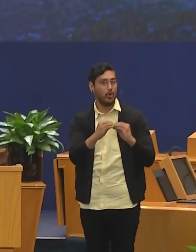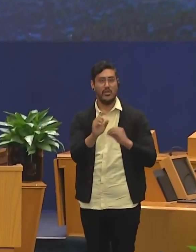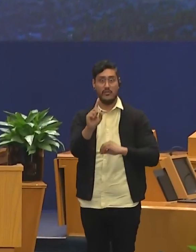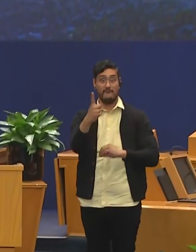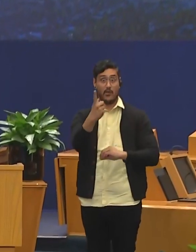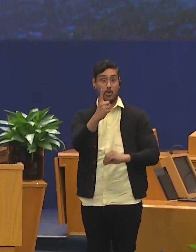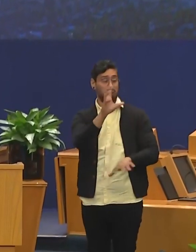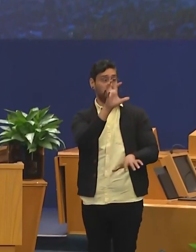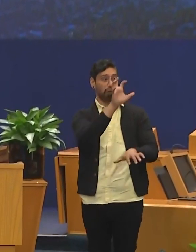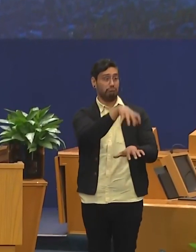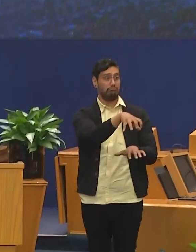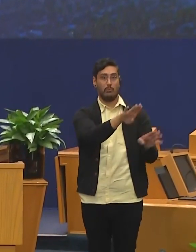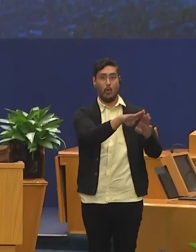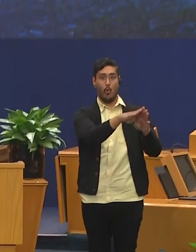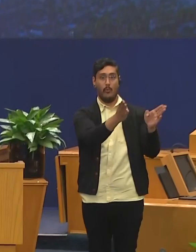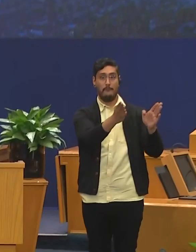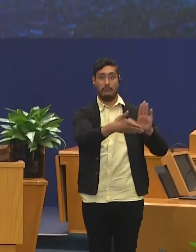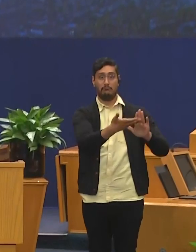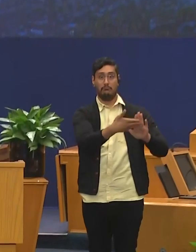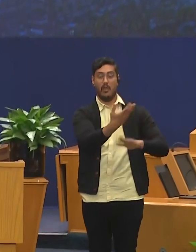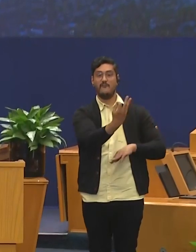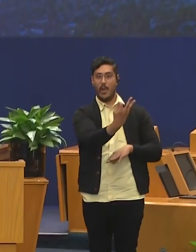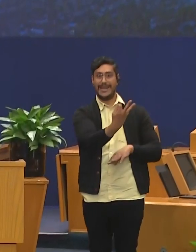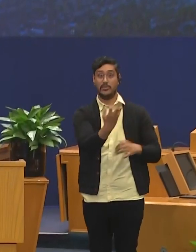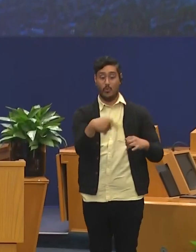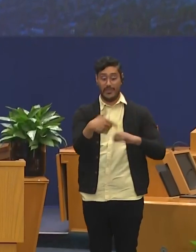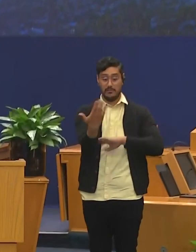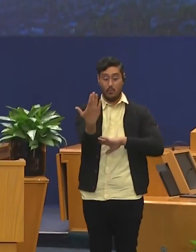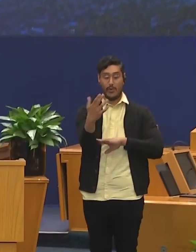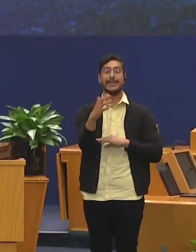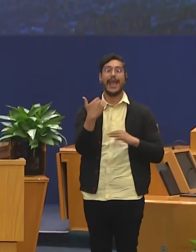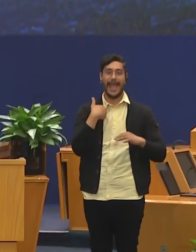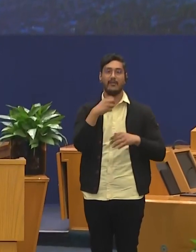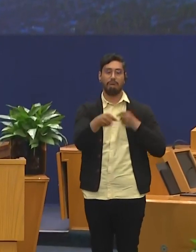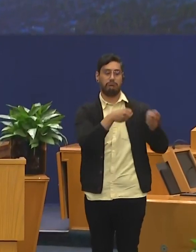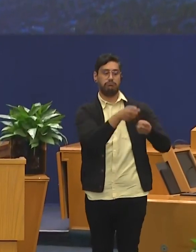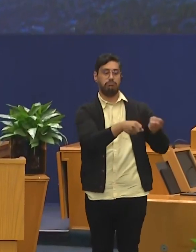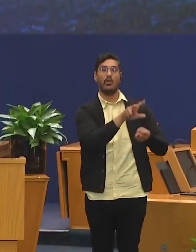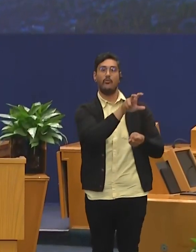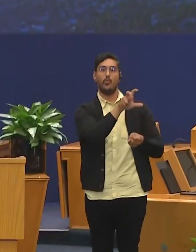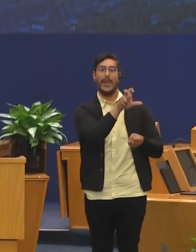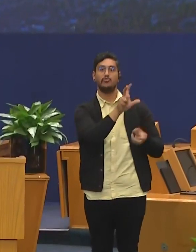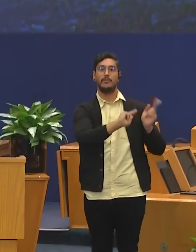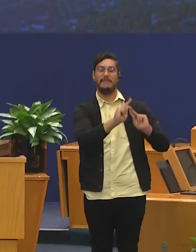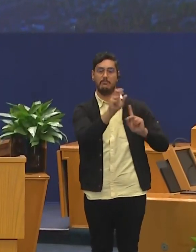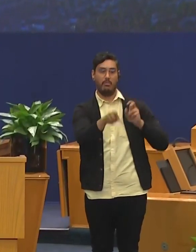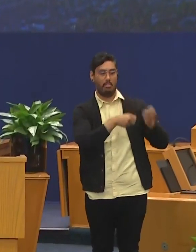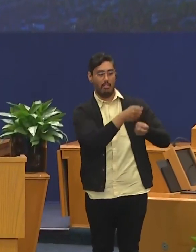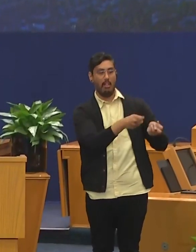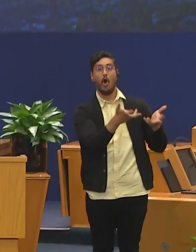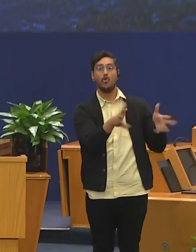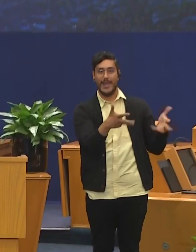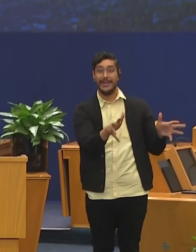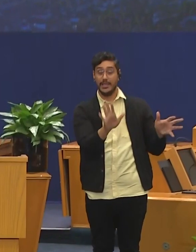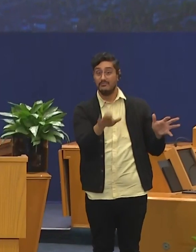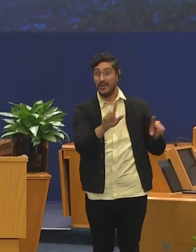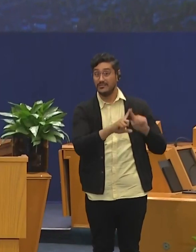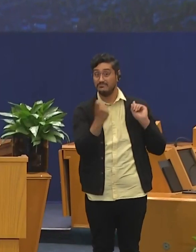HIDE ABOUT WE'RE OPENING EVERY DAY. THE FIRST SITE OPENED FRIDAY. AS OF THIS MORNING ABOUT 300 ROMS WERE OCCUPIED.